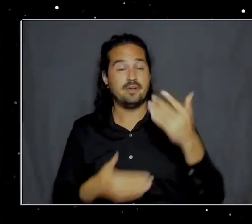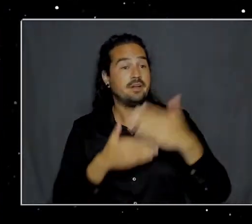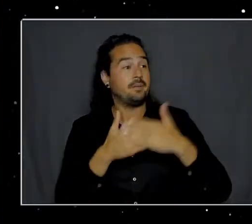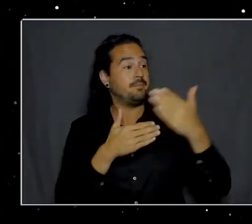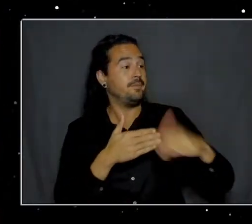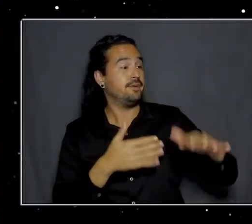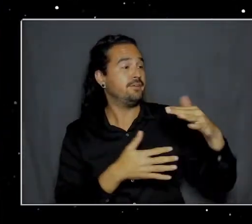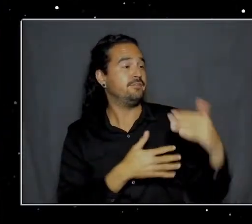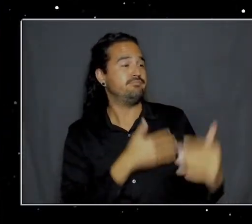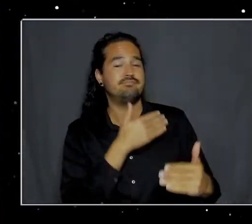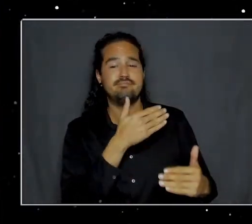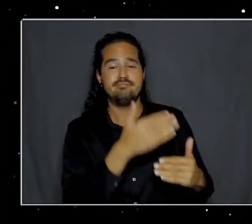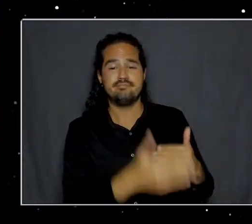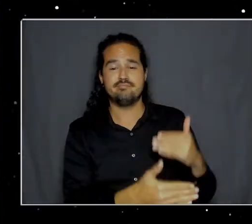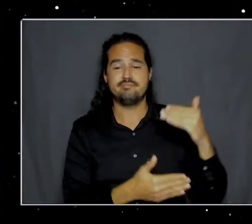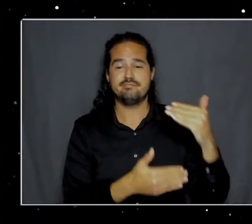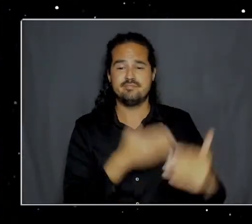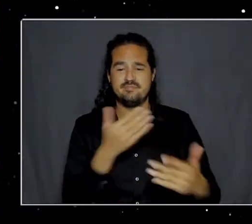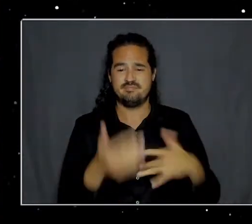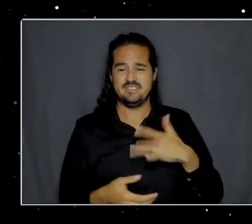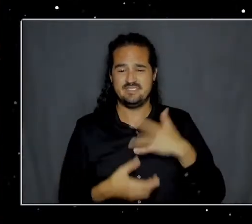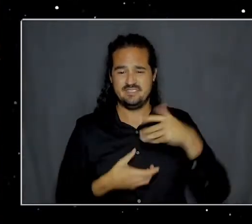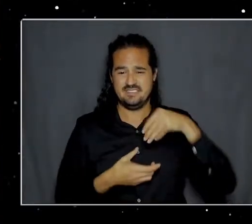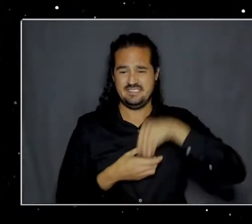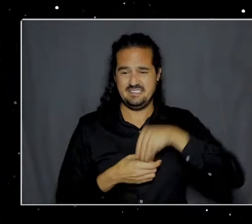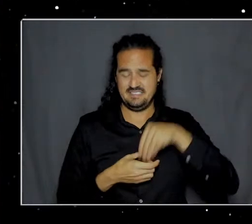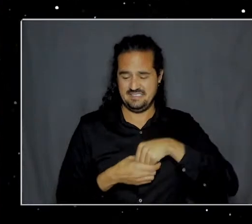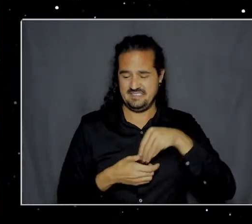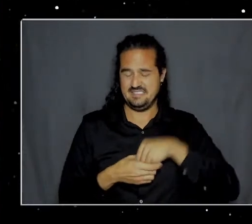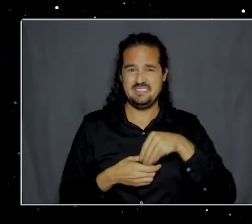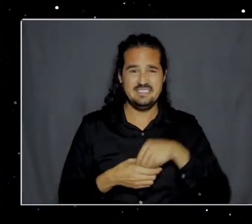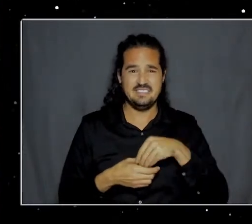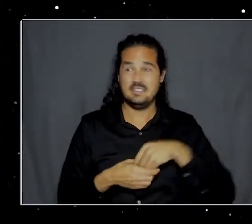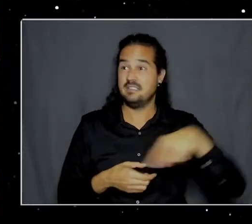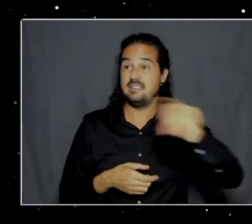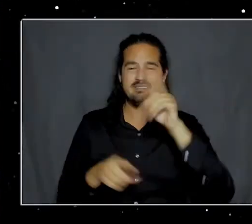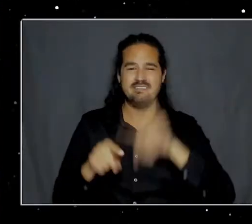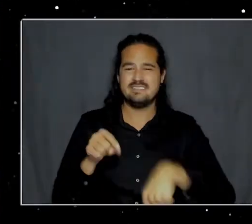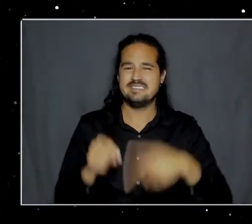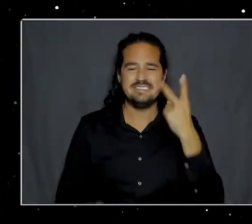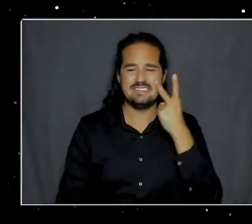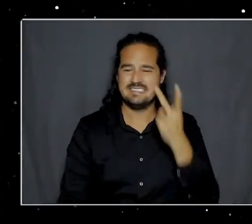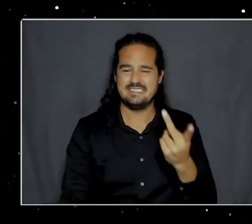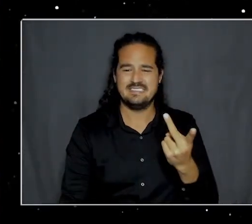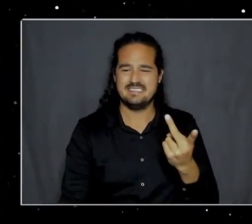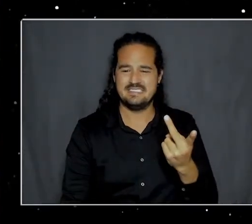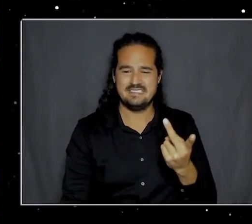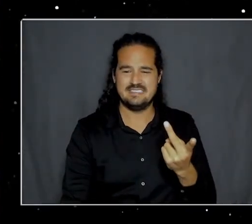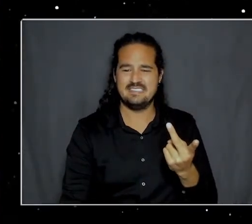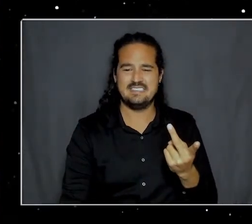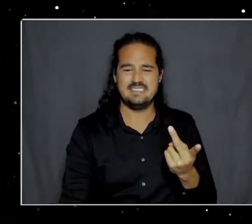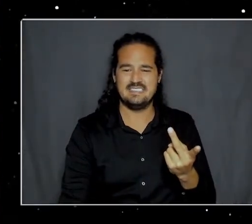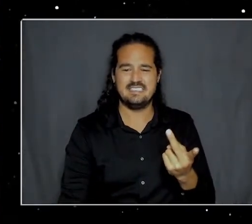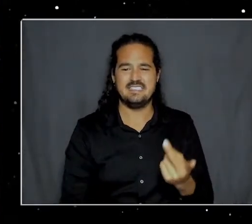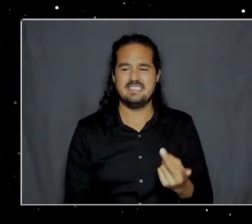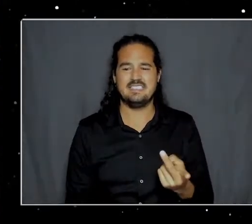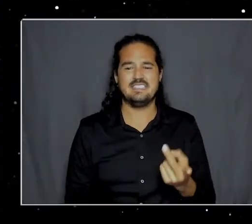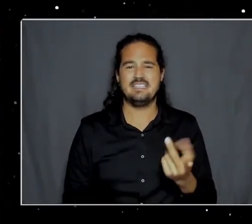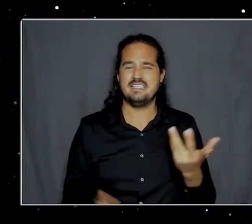SOMETHING GOOD THERE GOES THE NEIGHBORHOOD I GOT A FEELING INSIDE OF ME SOMETHING THAT NOBODY ELSE CAN